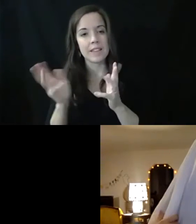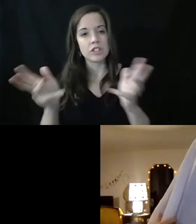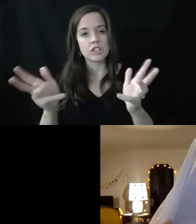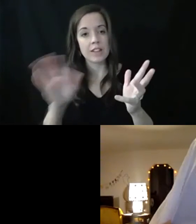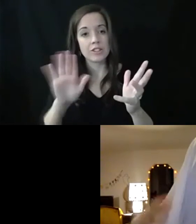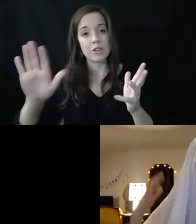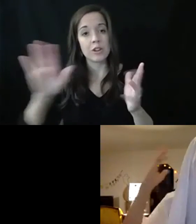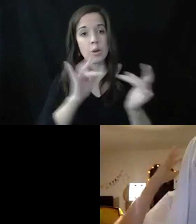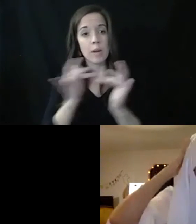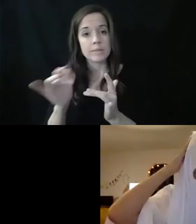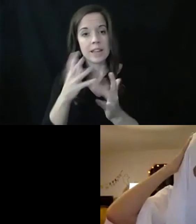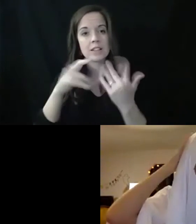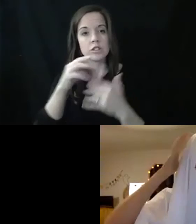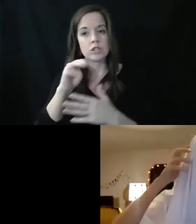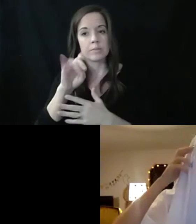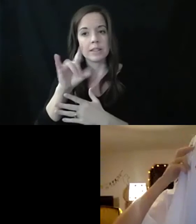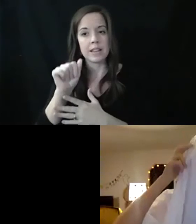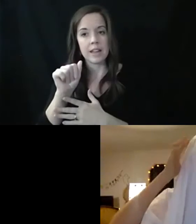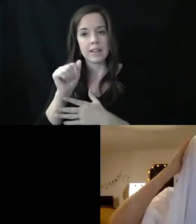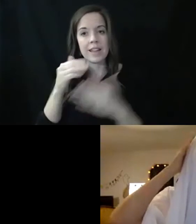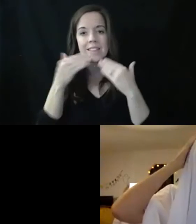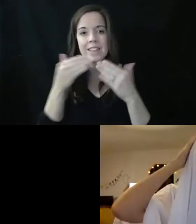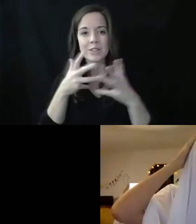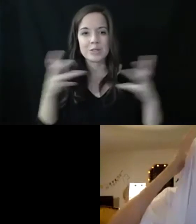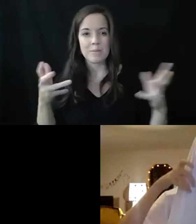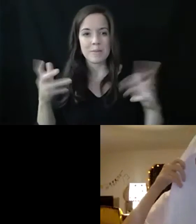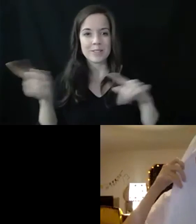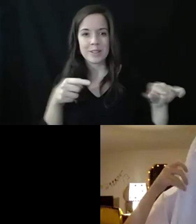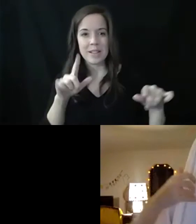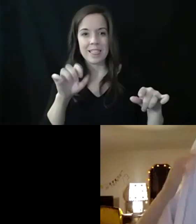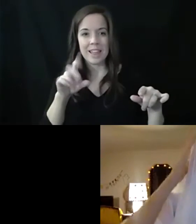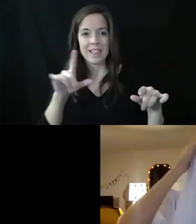her social media. Thank you so much for being here with us, Leila, I’m so excited to hear you read.